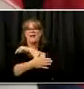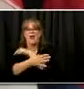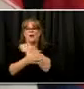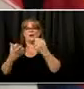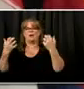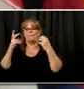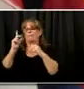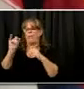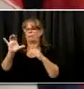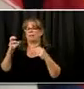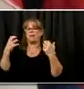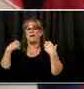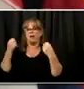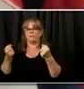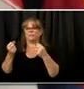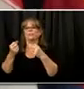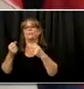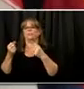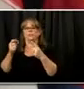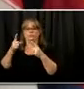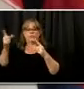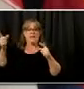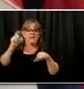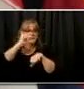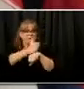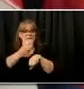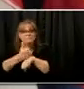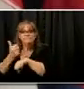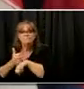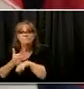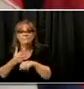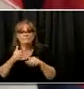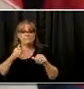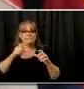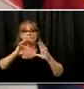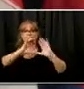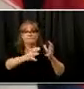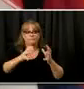up classrooms to being in our environments and to apply that i think it's incredibly important that